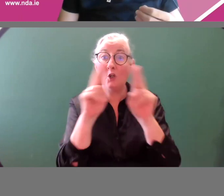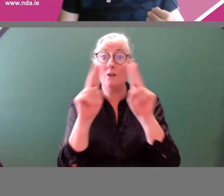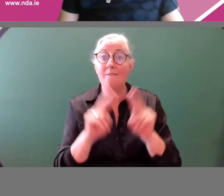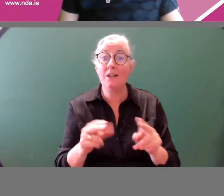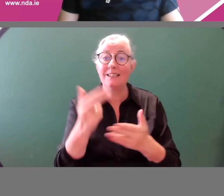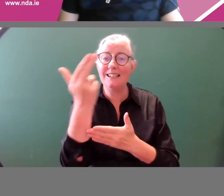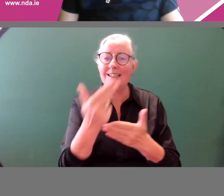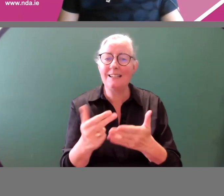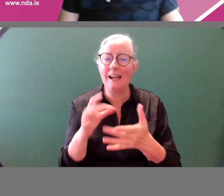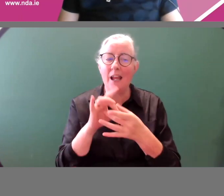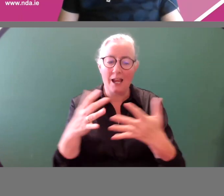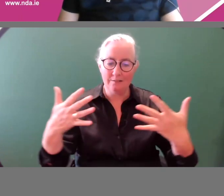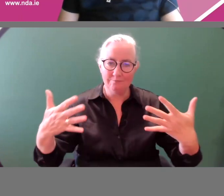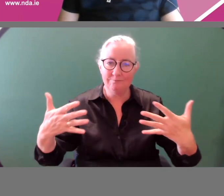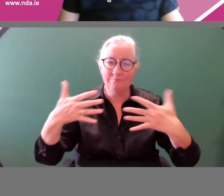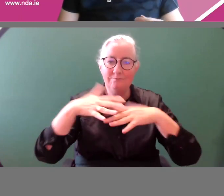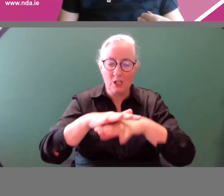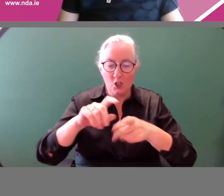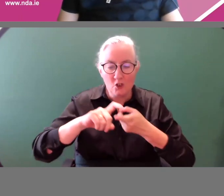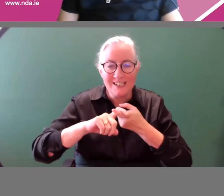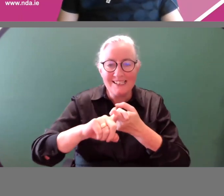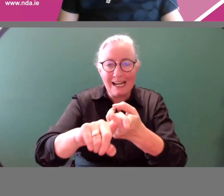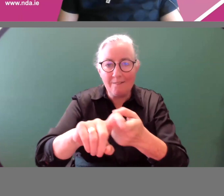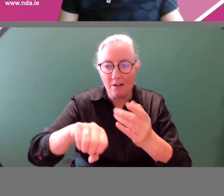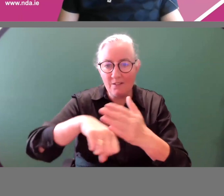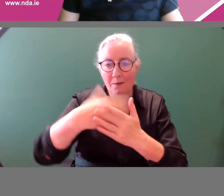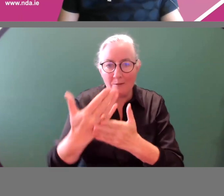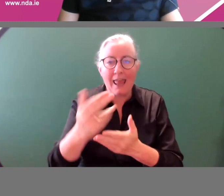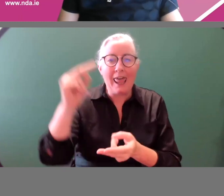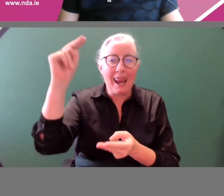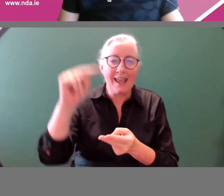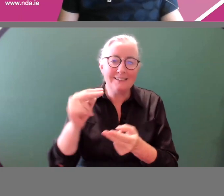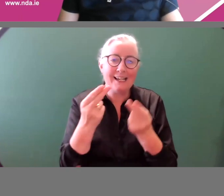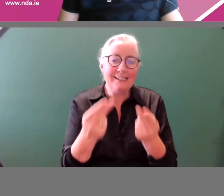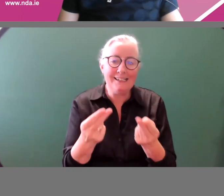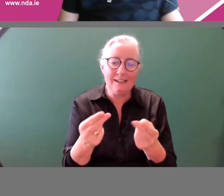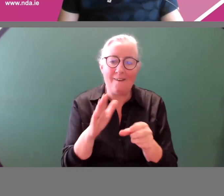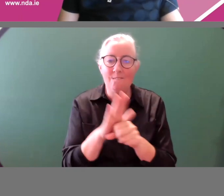being integral to sustainable development we'll reduce the need for wasteful and costly retrofit